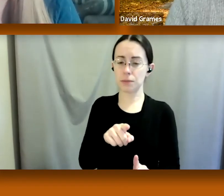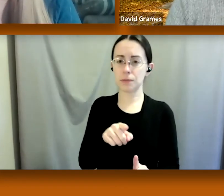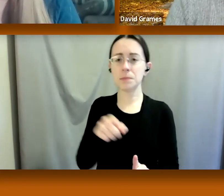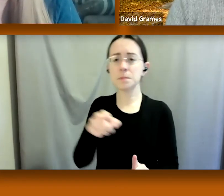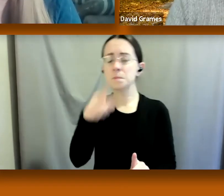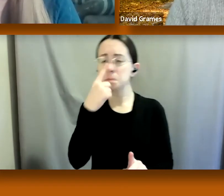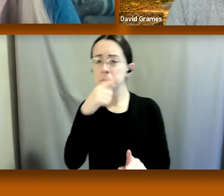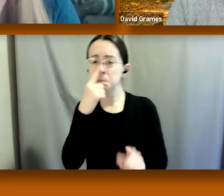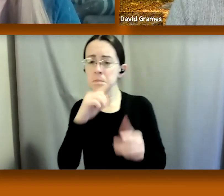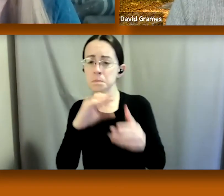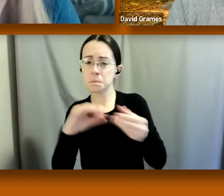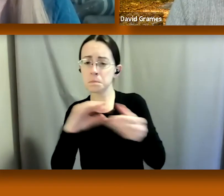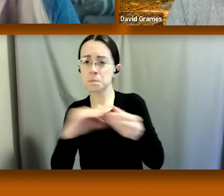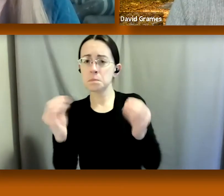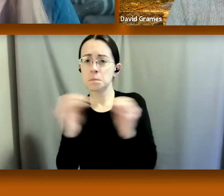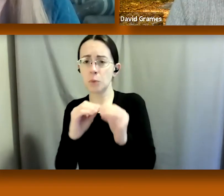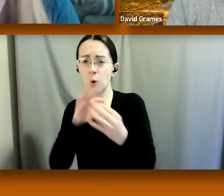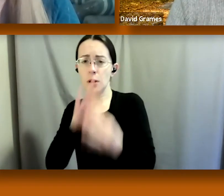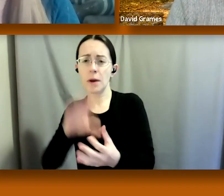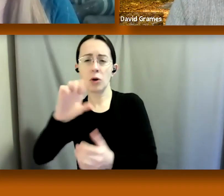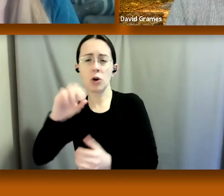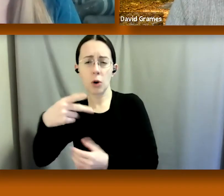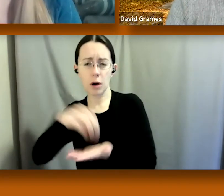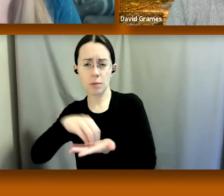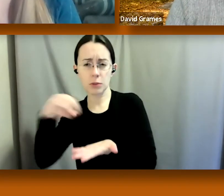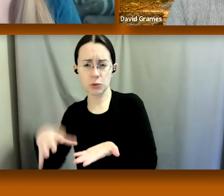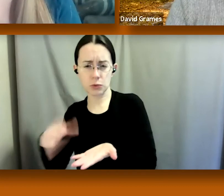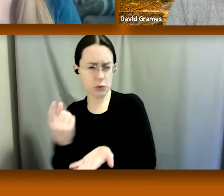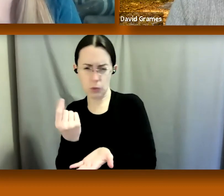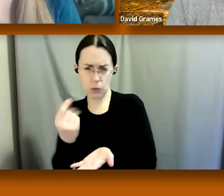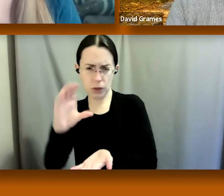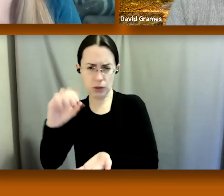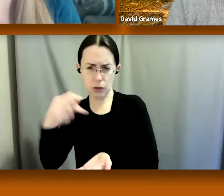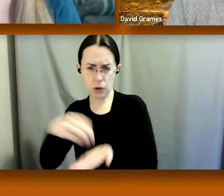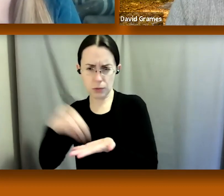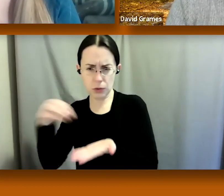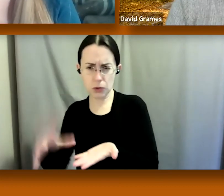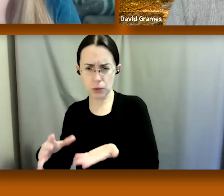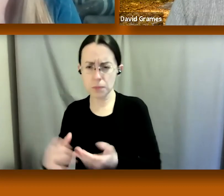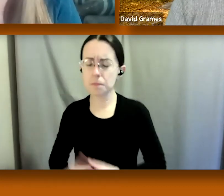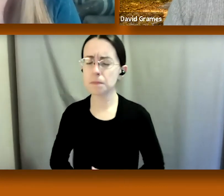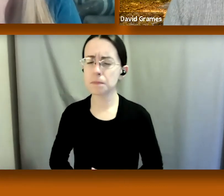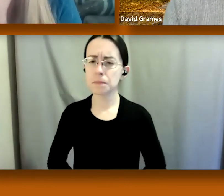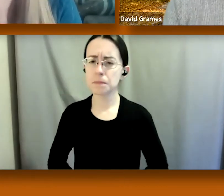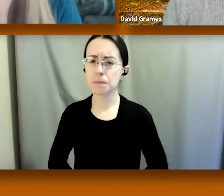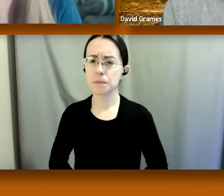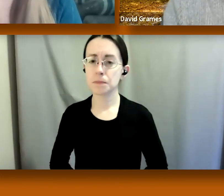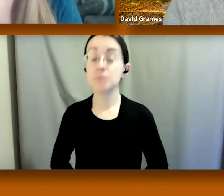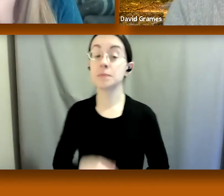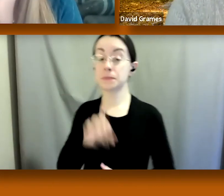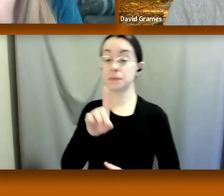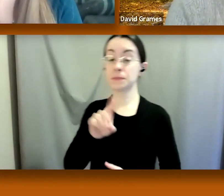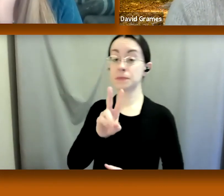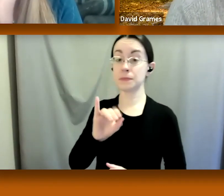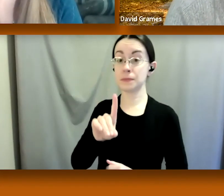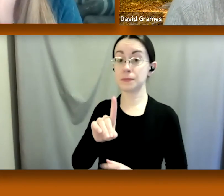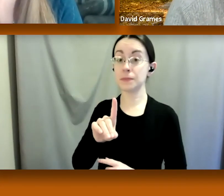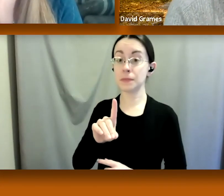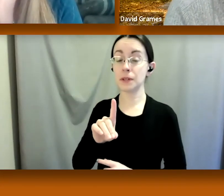about the co-op students, what the difference is. David: Um, there isn't a huge difference,